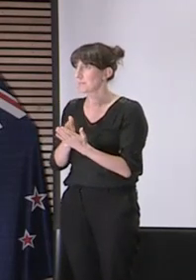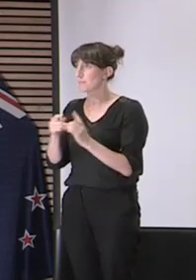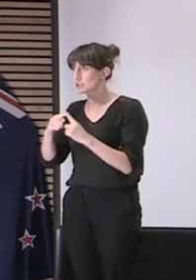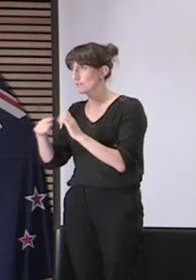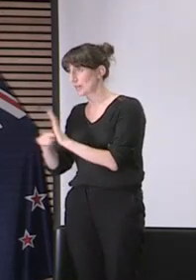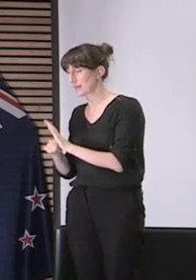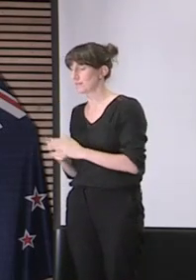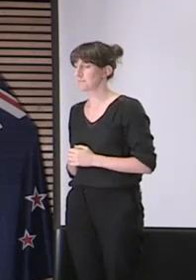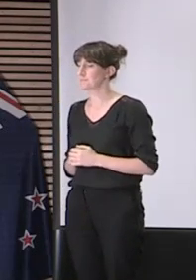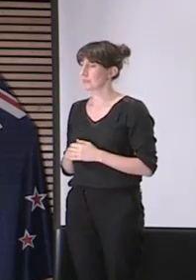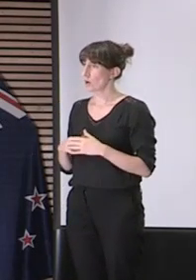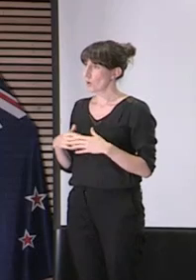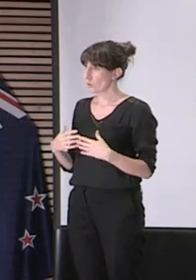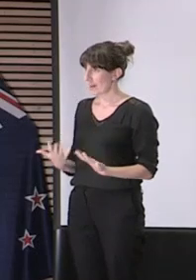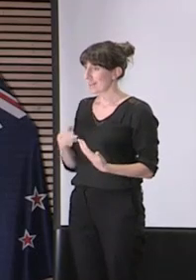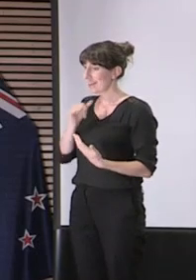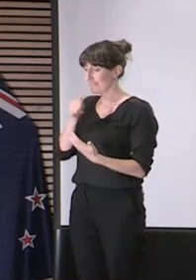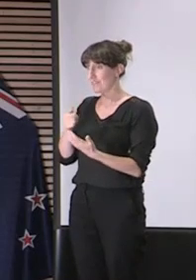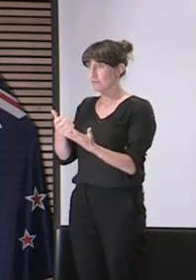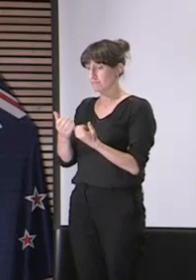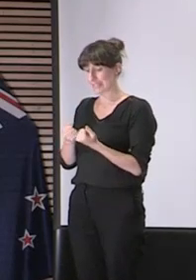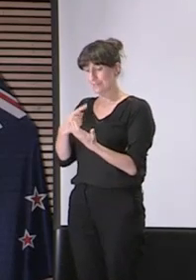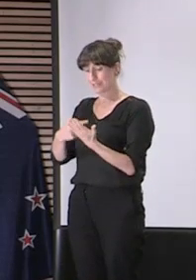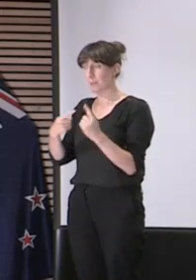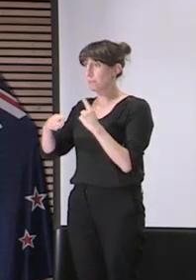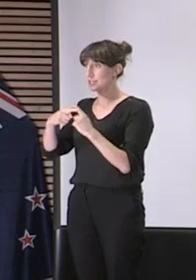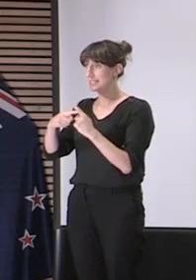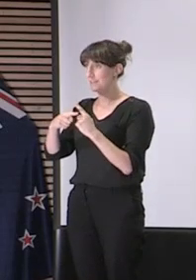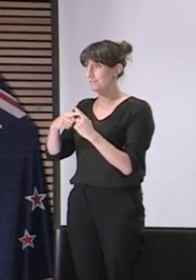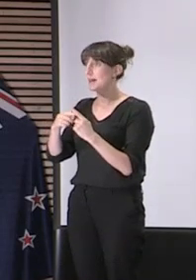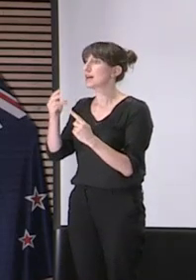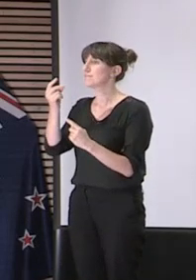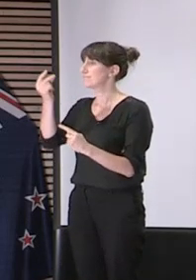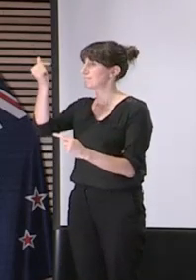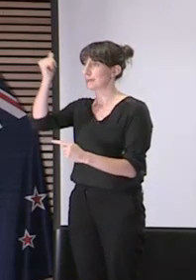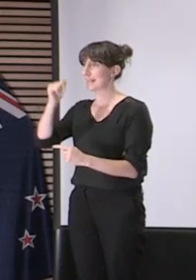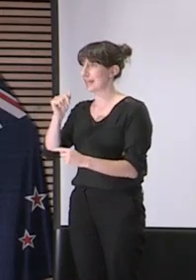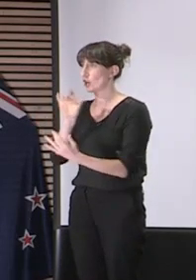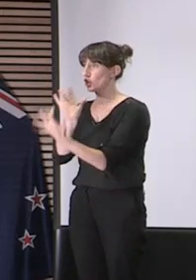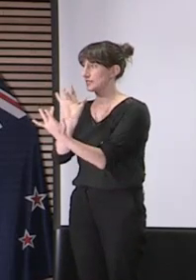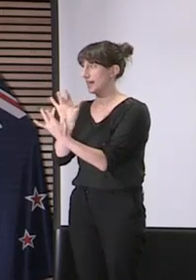for testing results for GPs